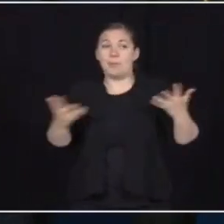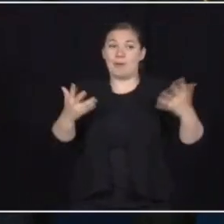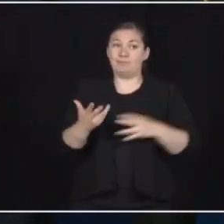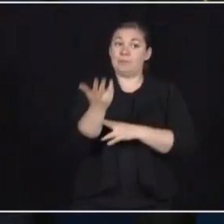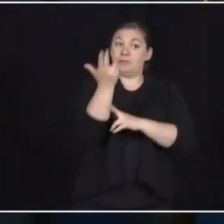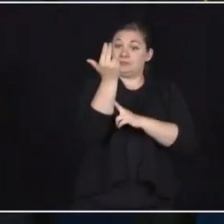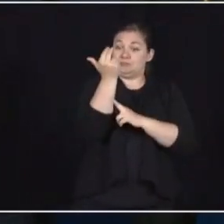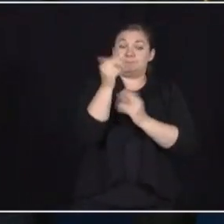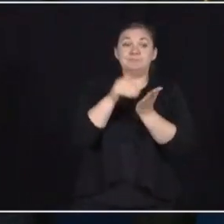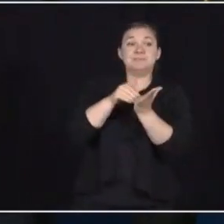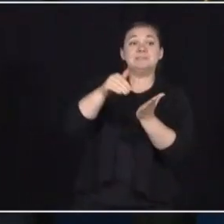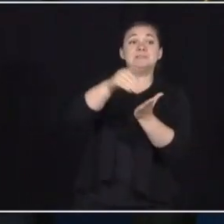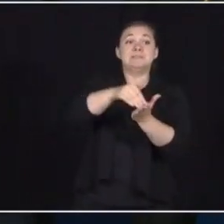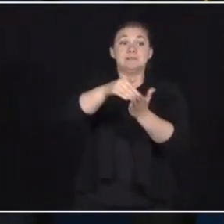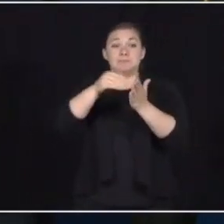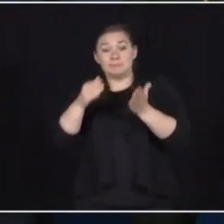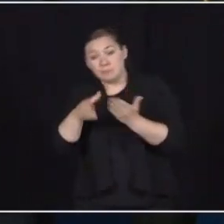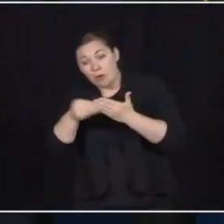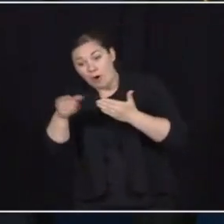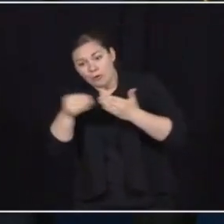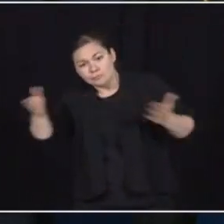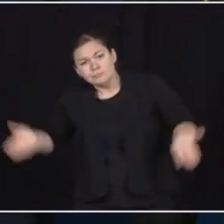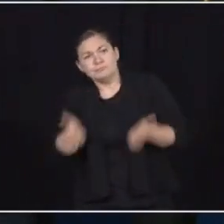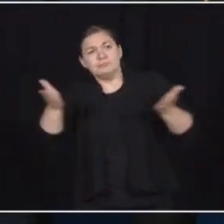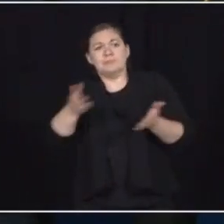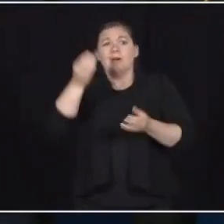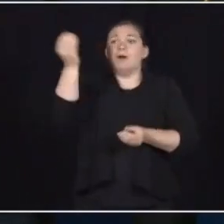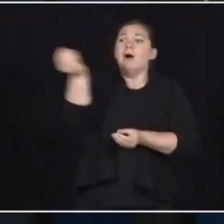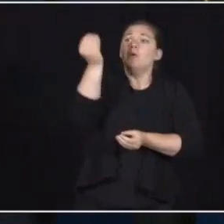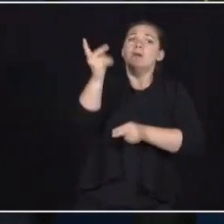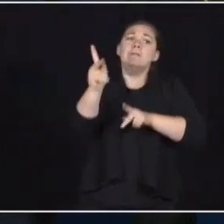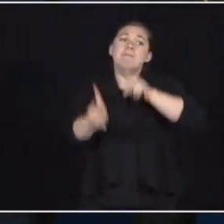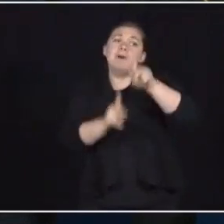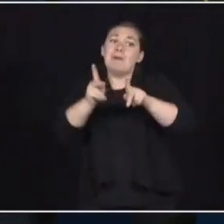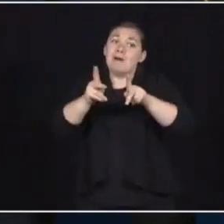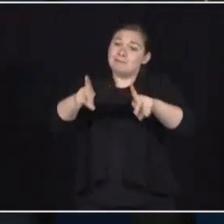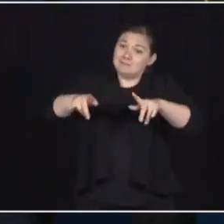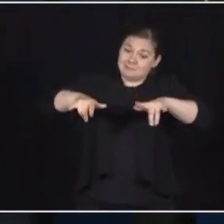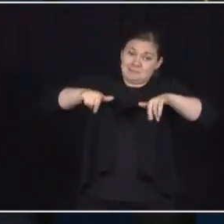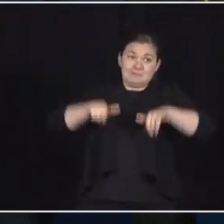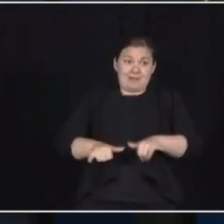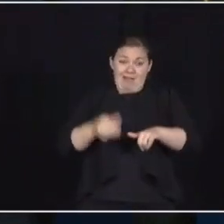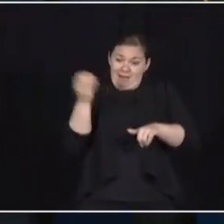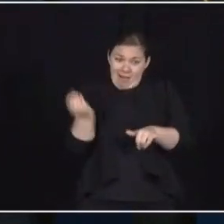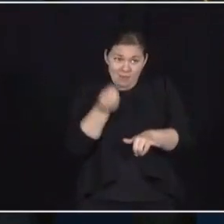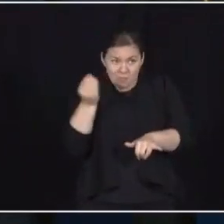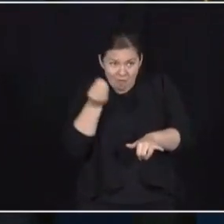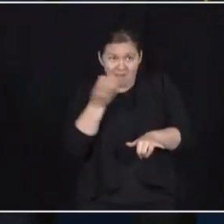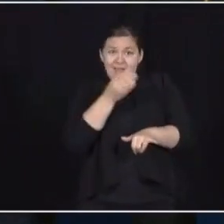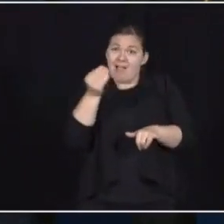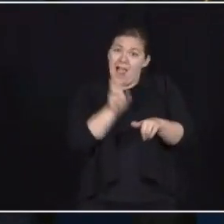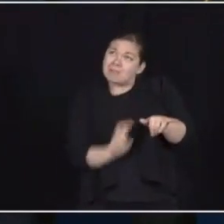We are investing $13 million to encourage Ontarians to explore the beauty of their own backyard.